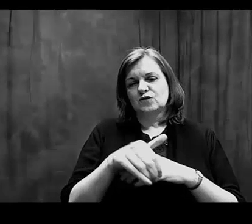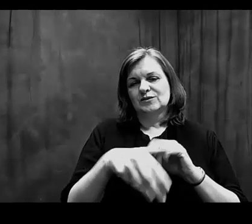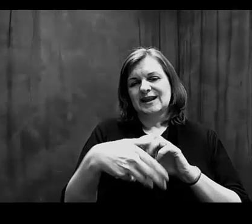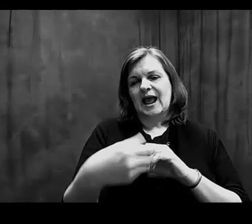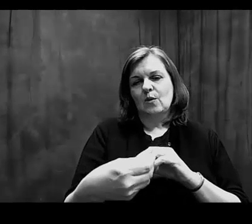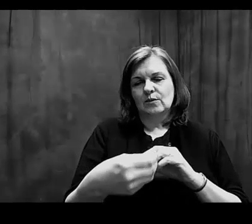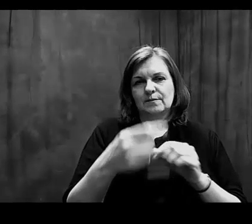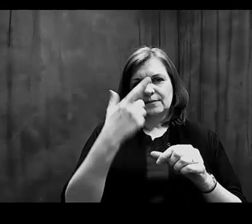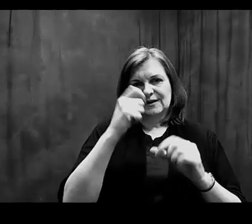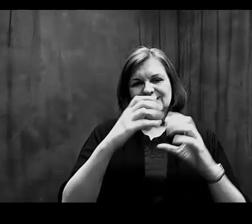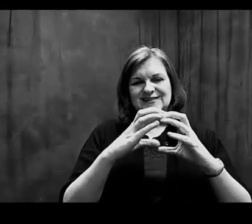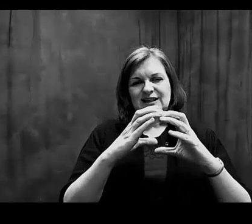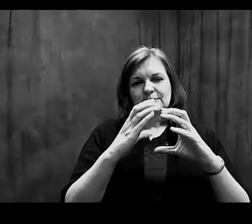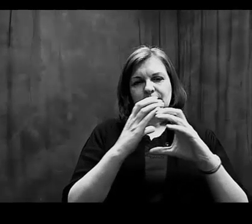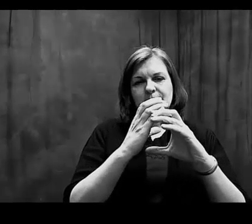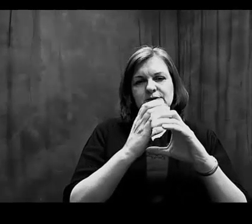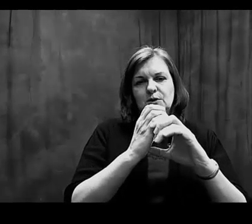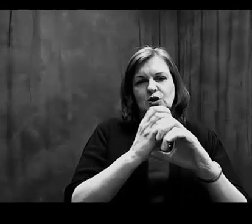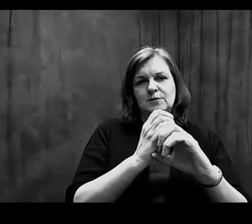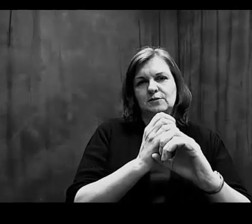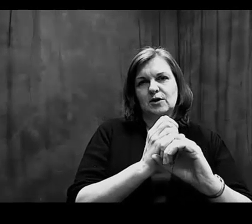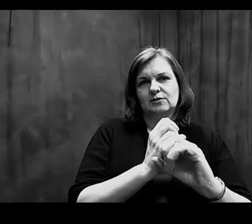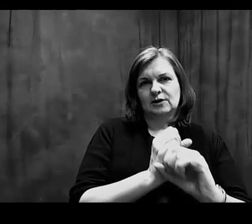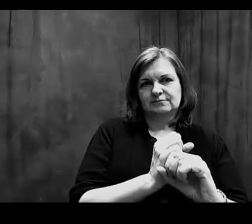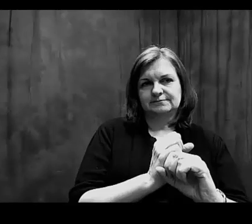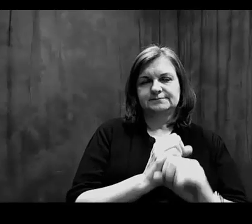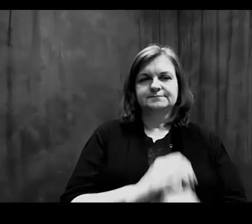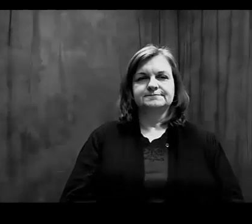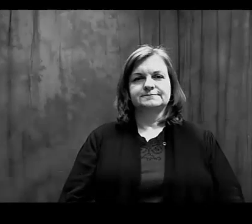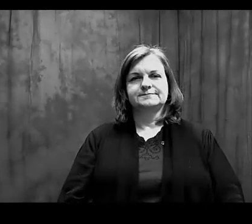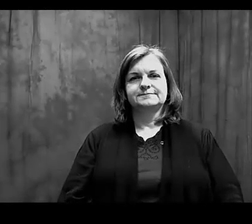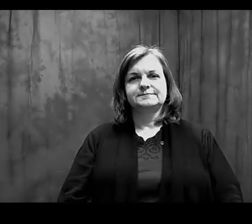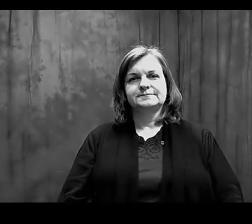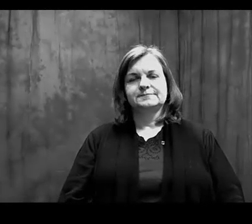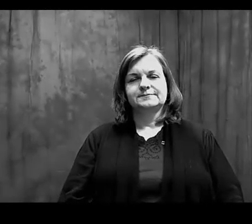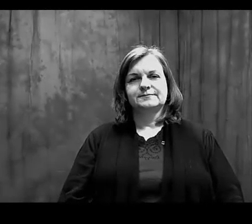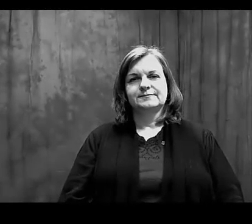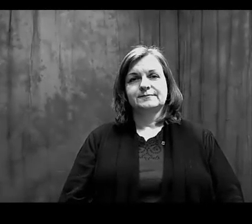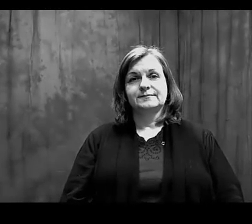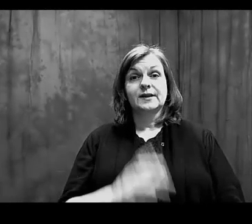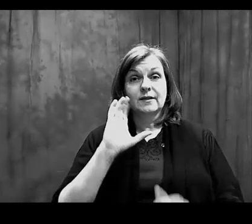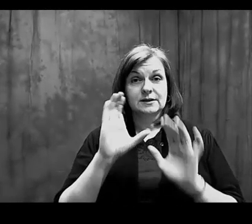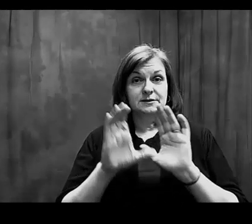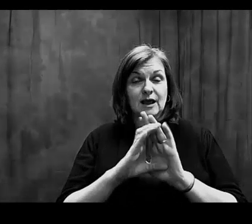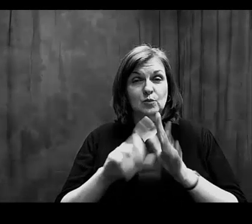in my diagram here we start with that fertilized zygote - 2n